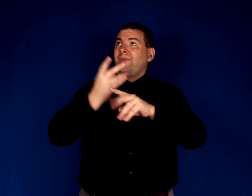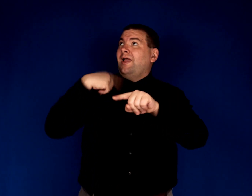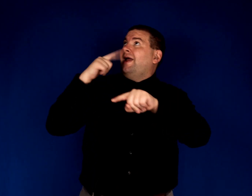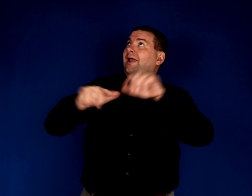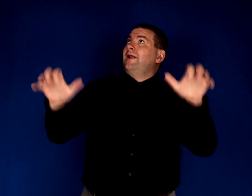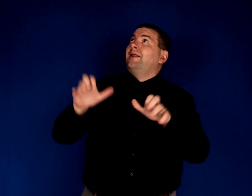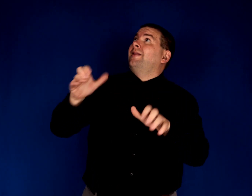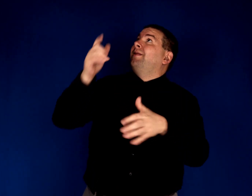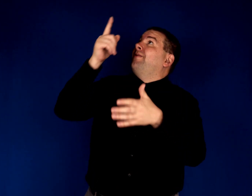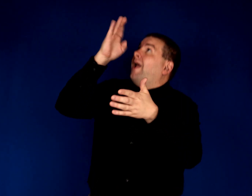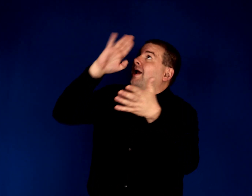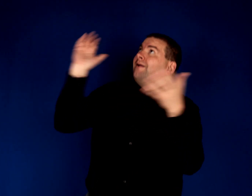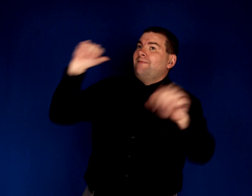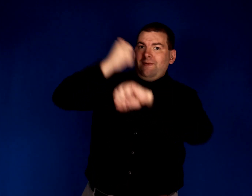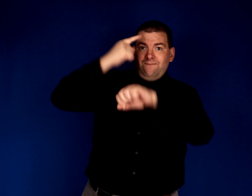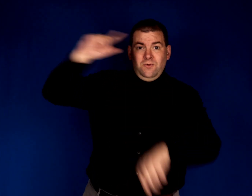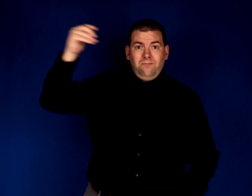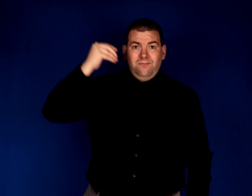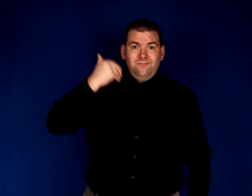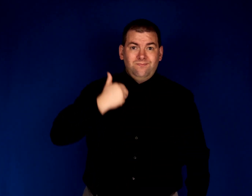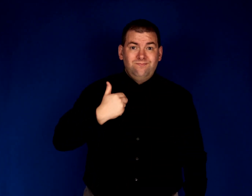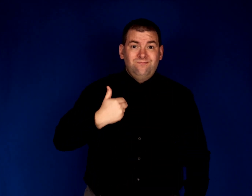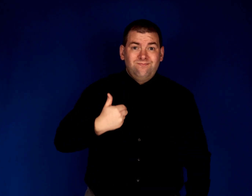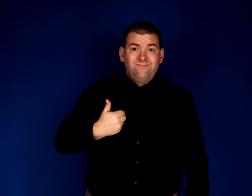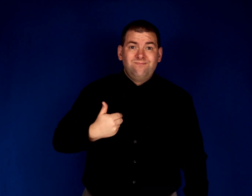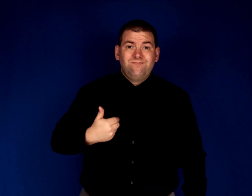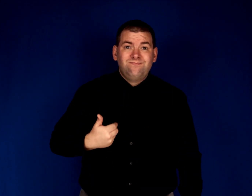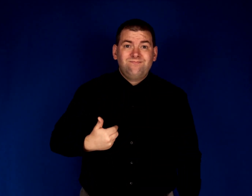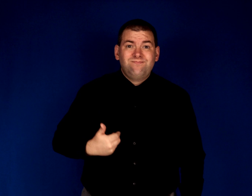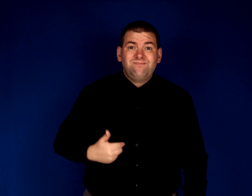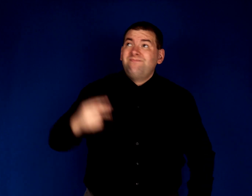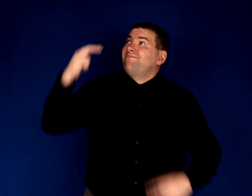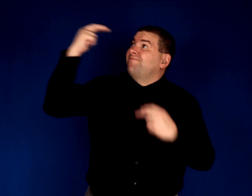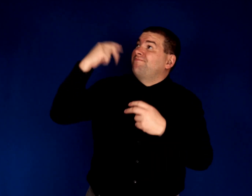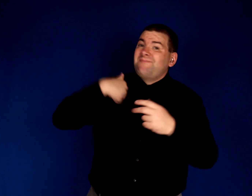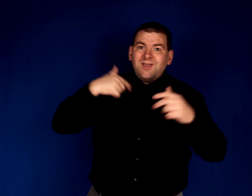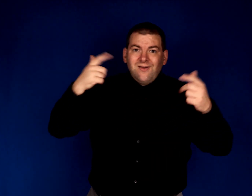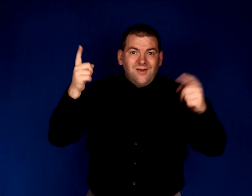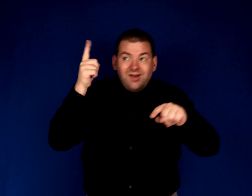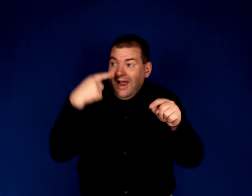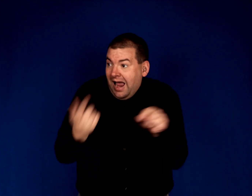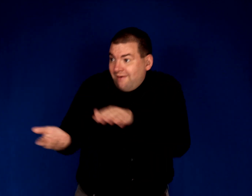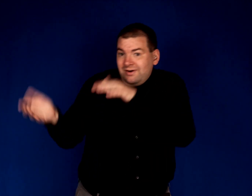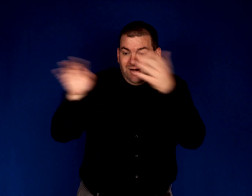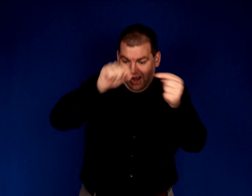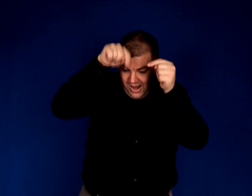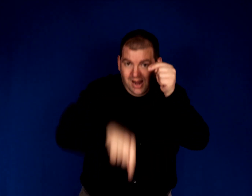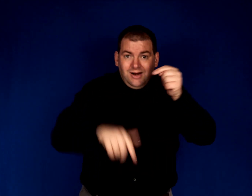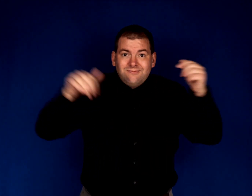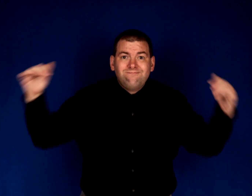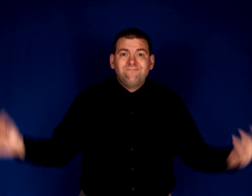see a thing He saw me when I was dyin’